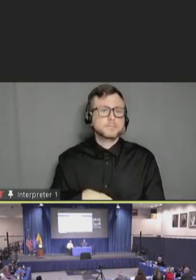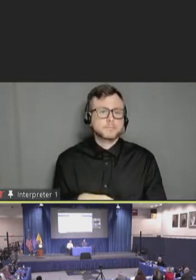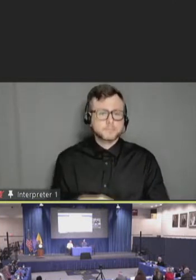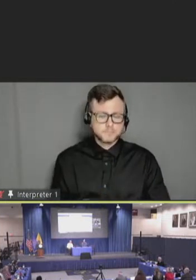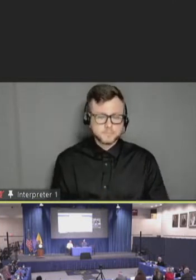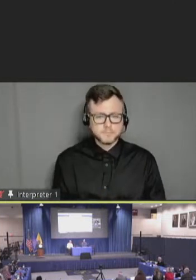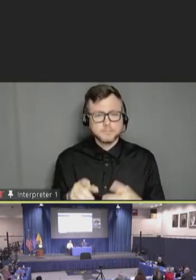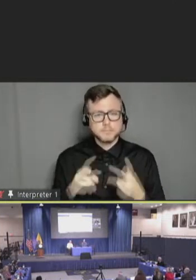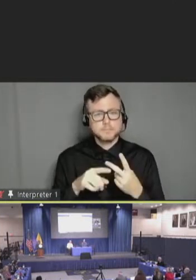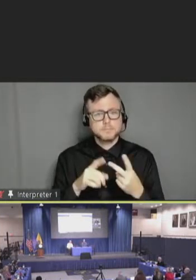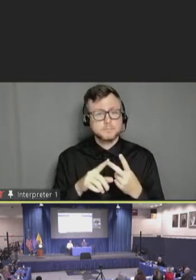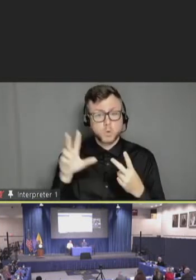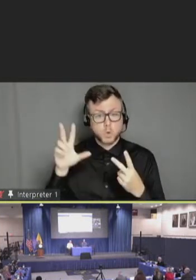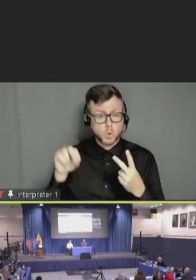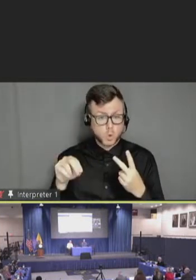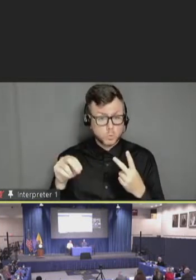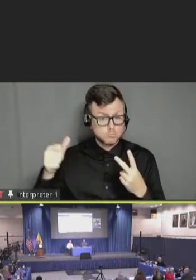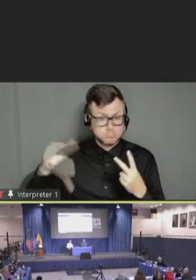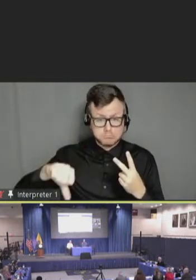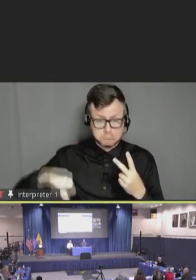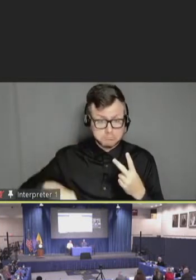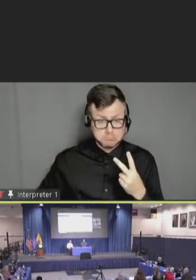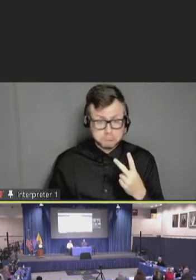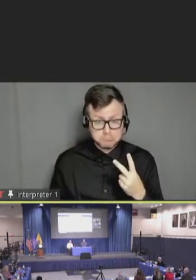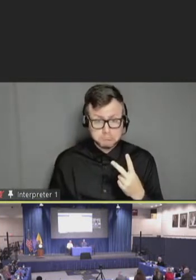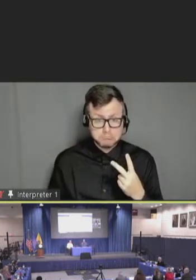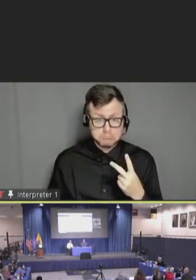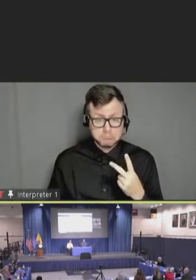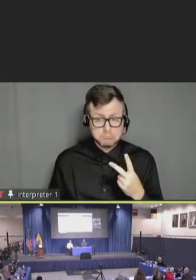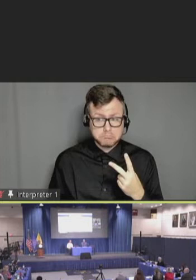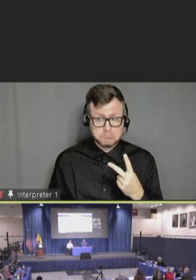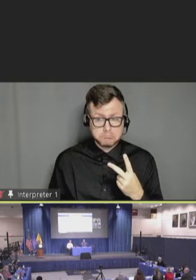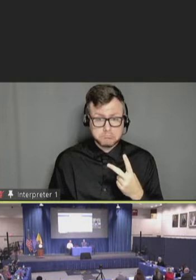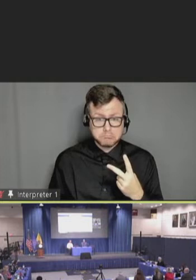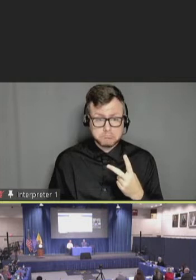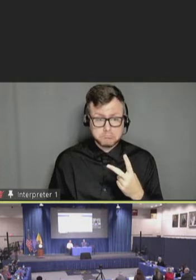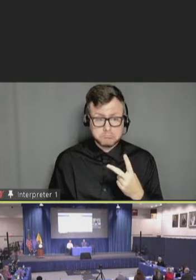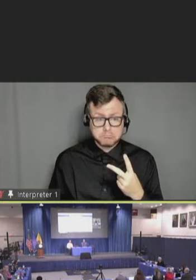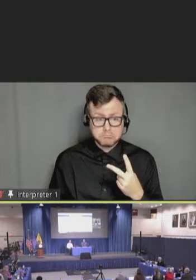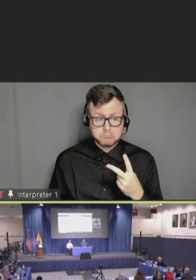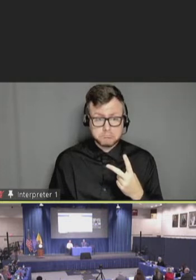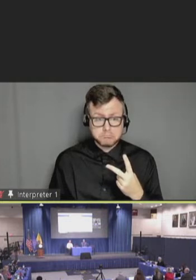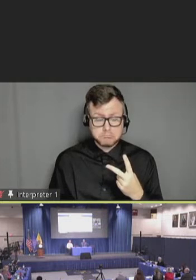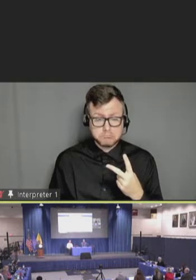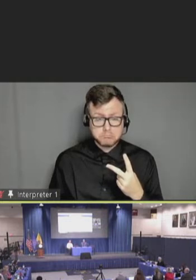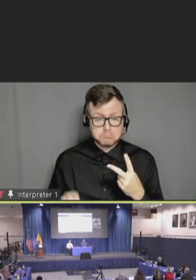Are there any nos in the room?